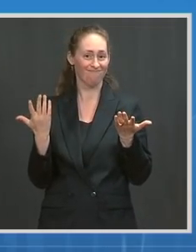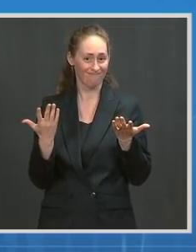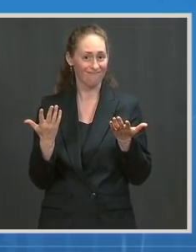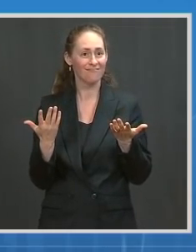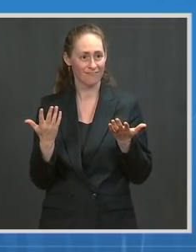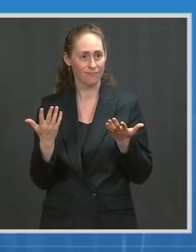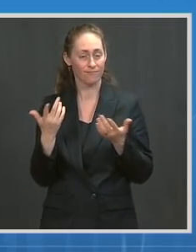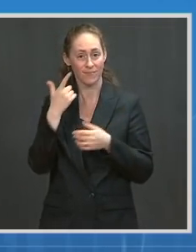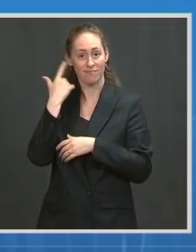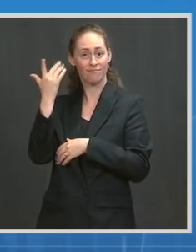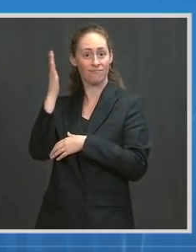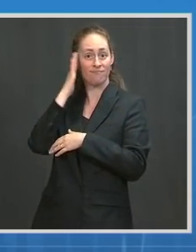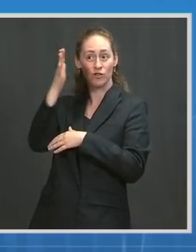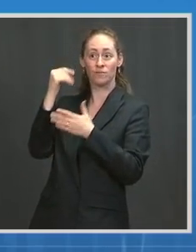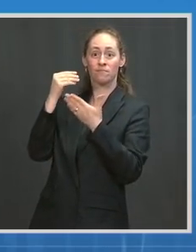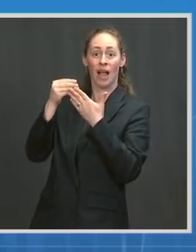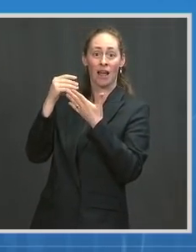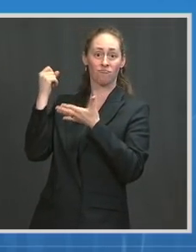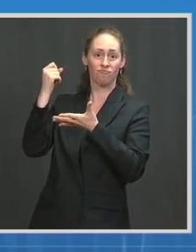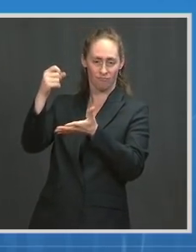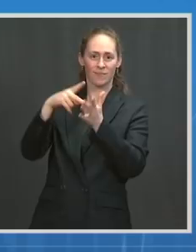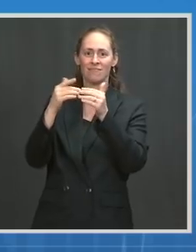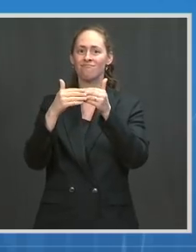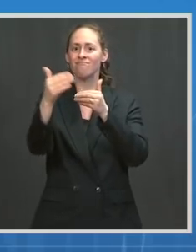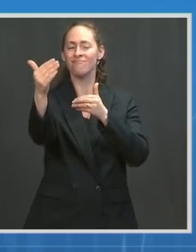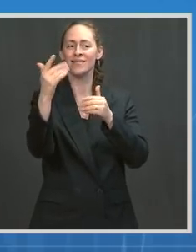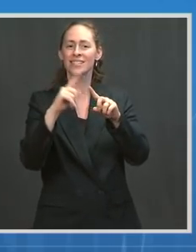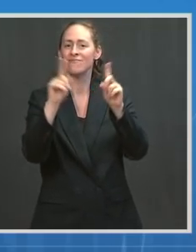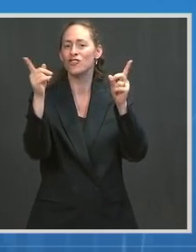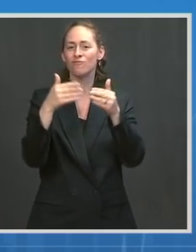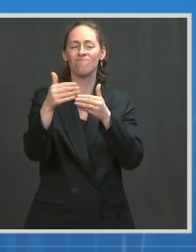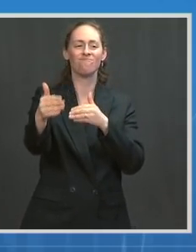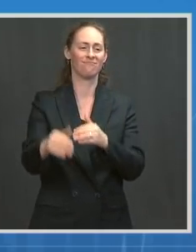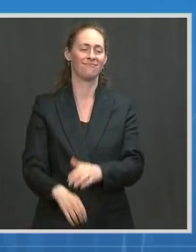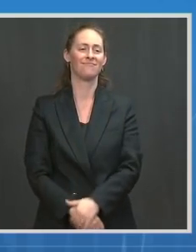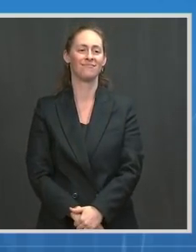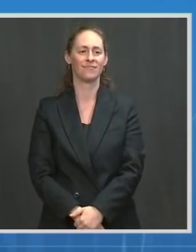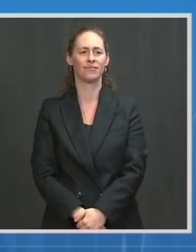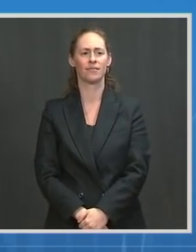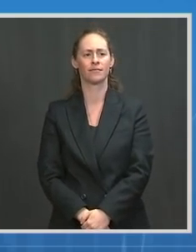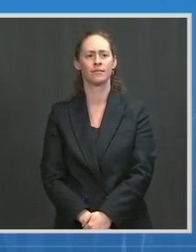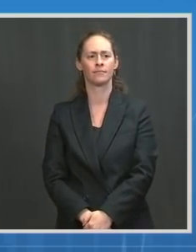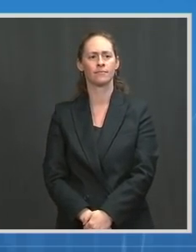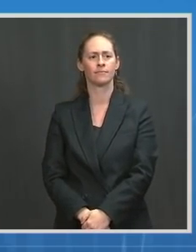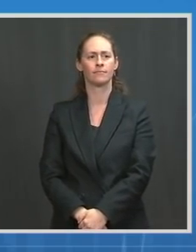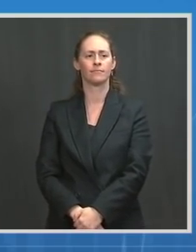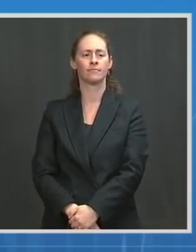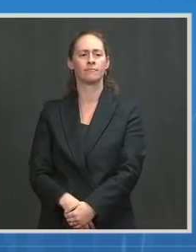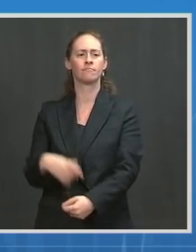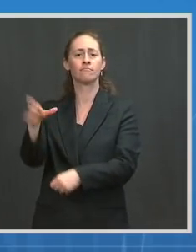Second, last night, I endorsed the recommendations of CDC's Advisory Committee on Immunization Practices,